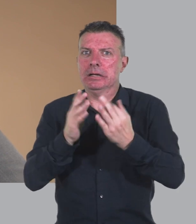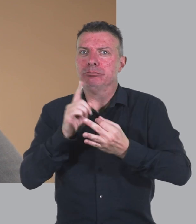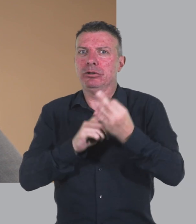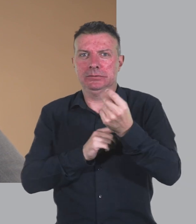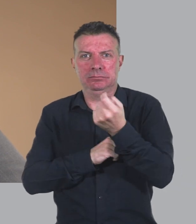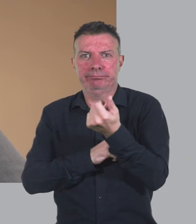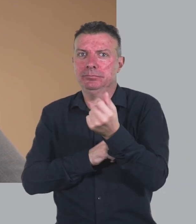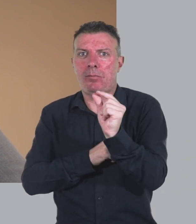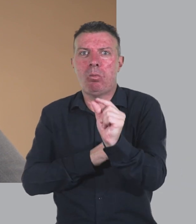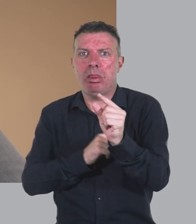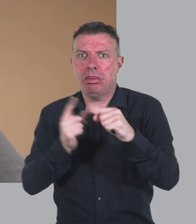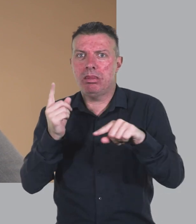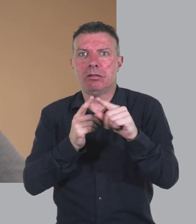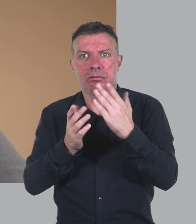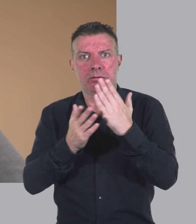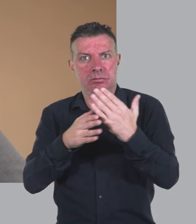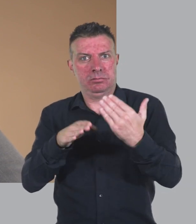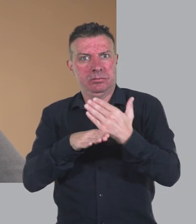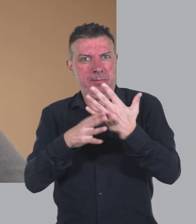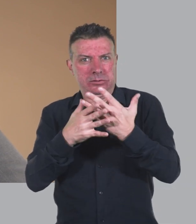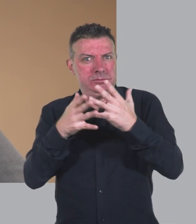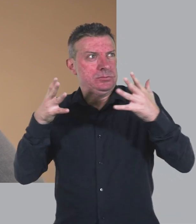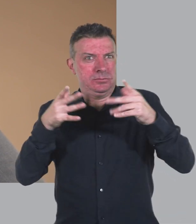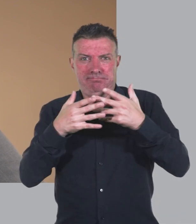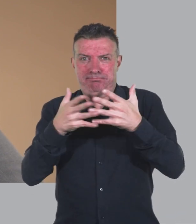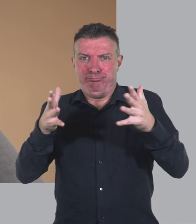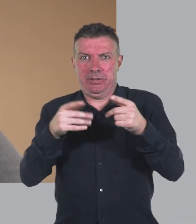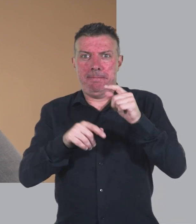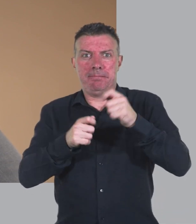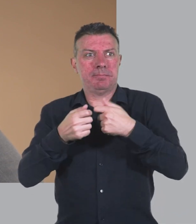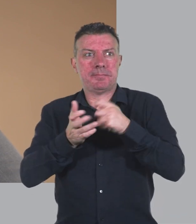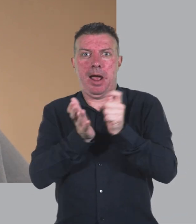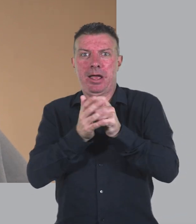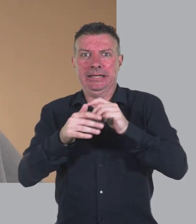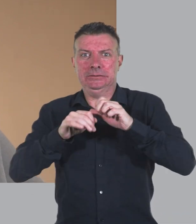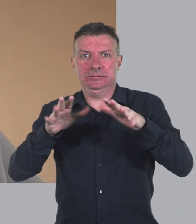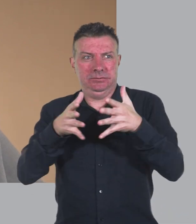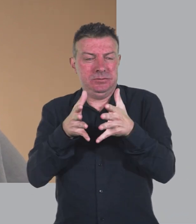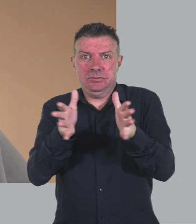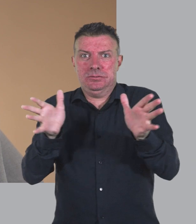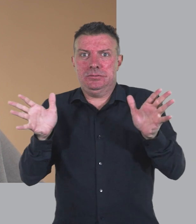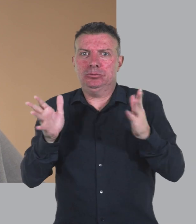and unlikely to function at scale across the diverse market. Indeed, we also identified